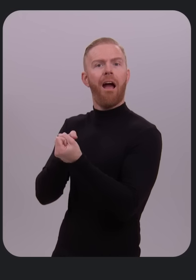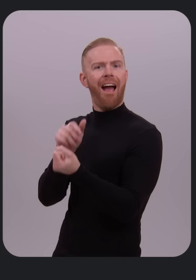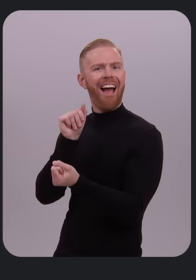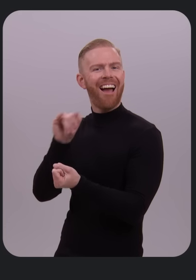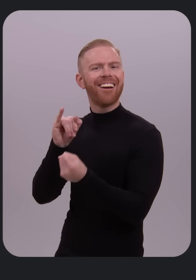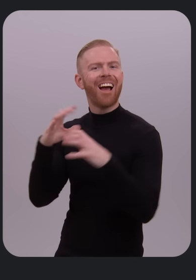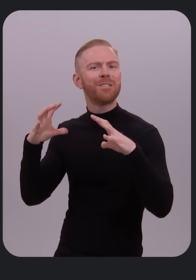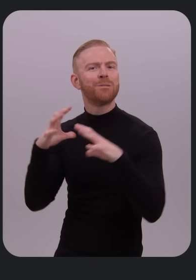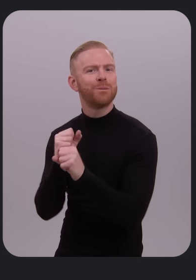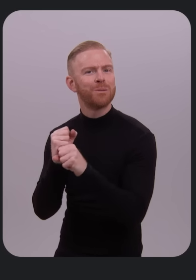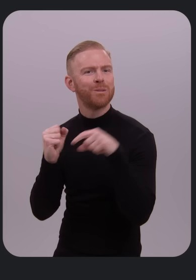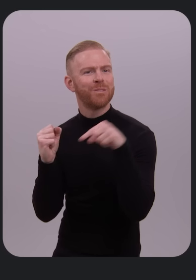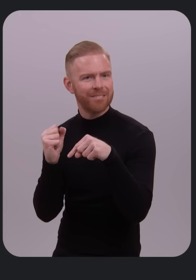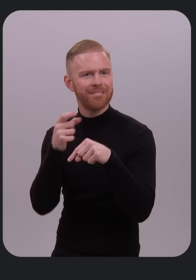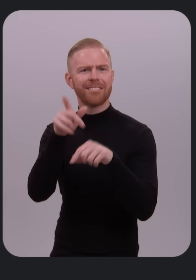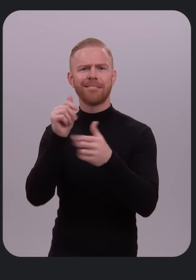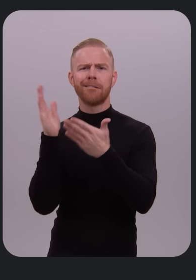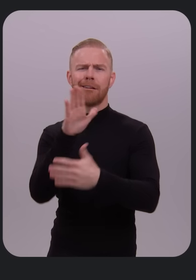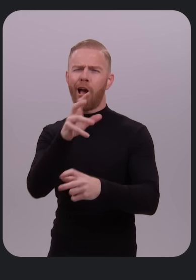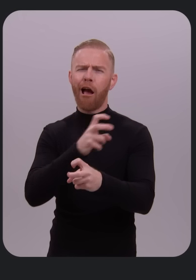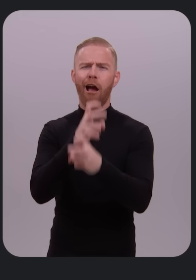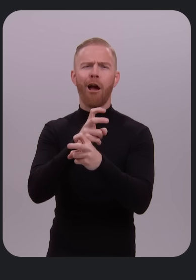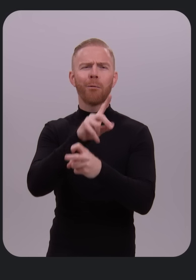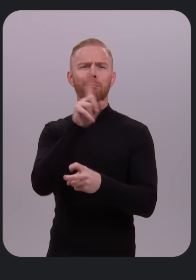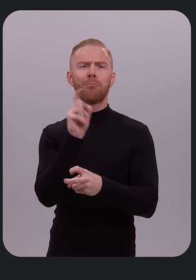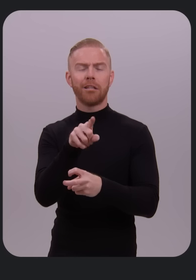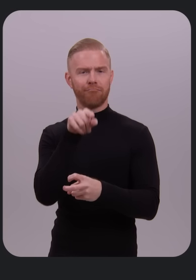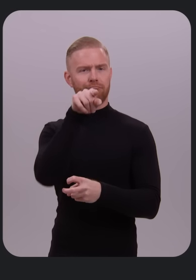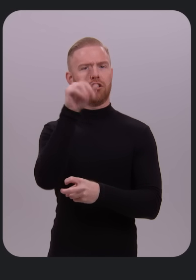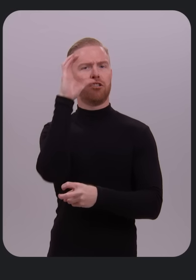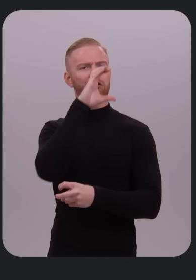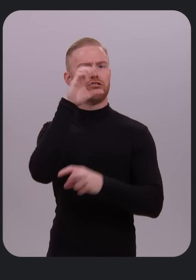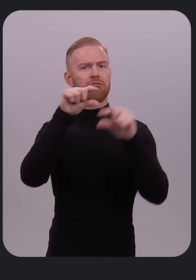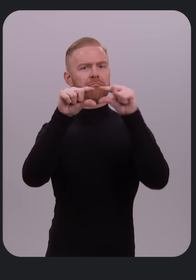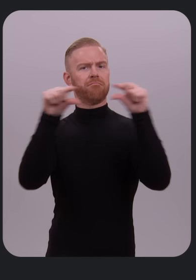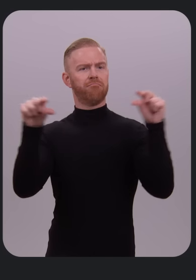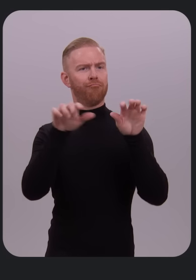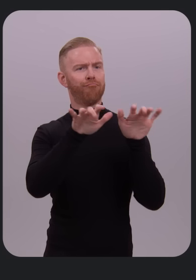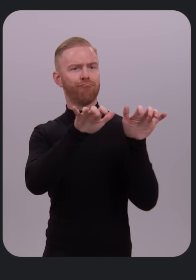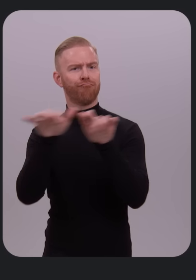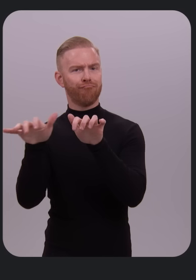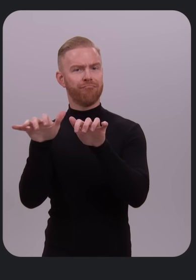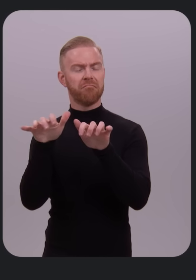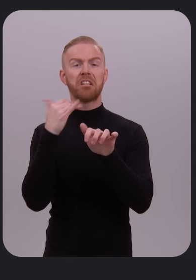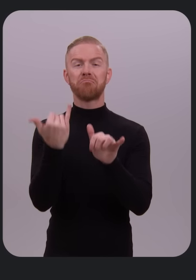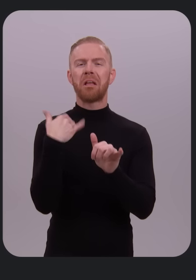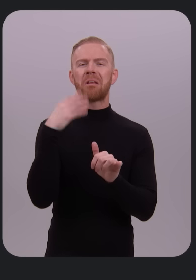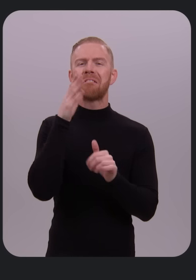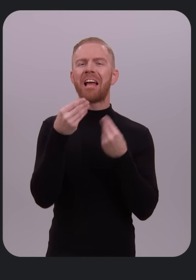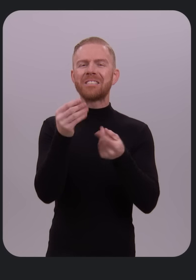can bring your hardest questions right to the search box. Today, we'll give you a tour of AI Mode,